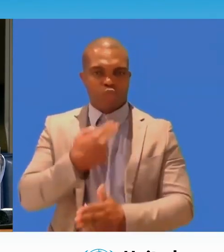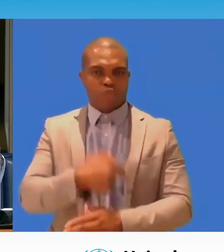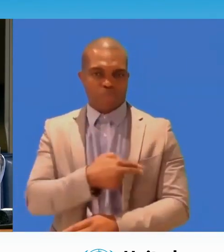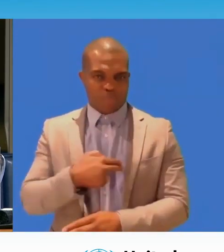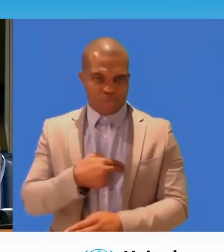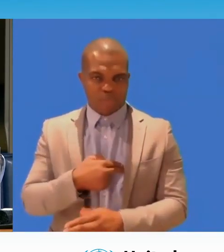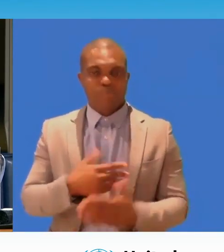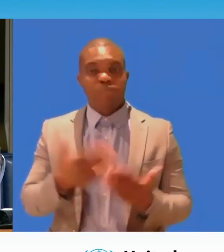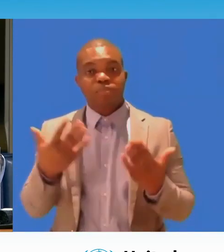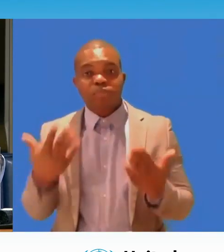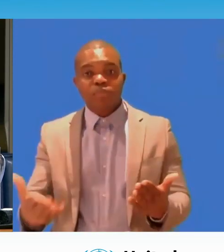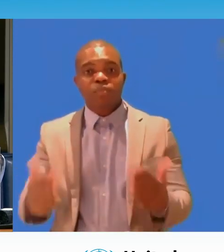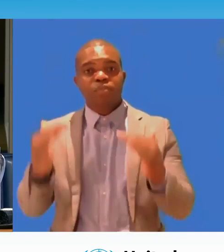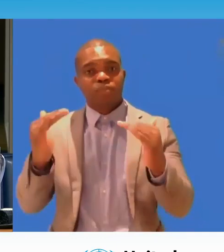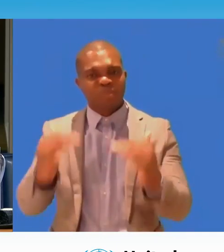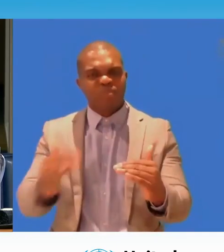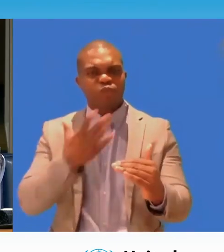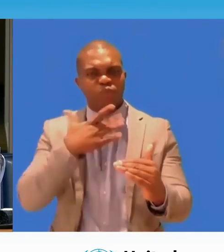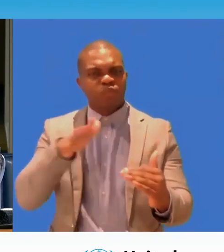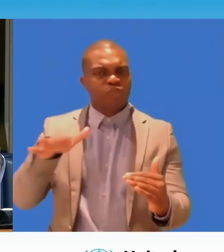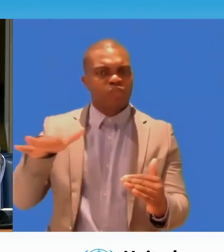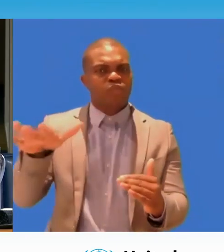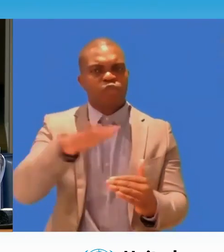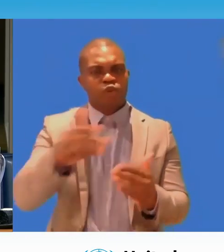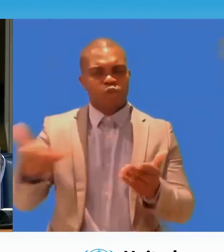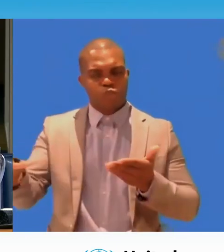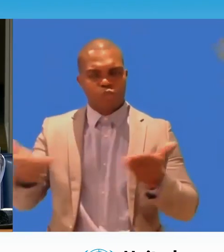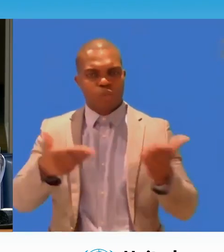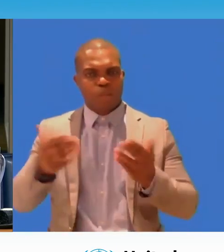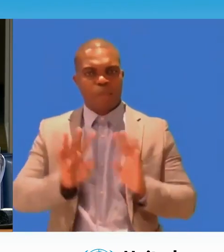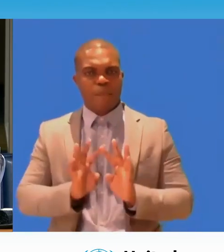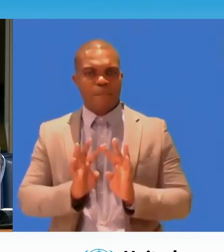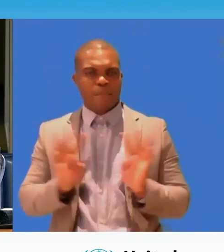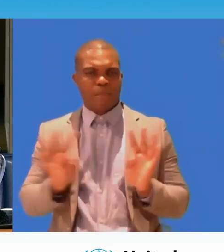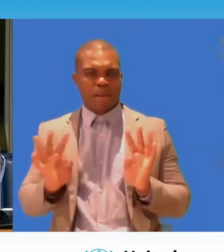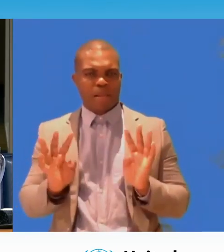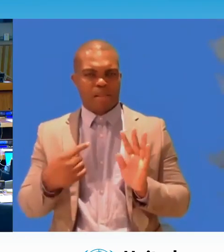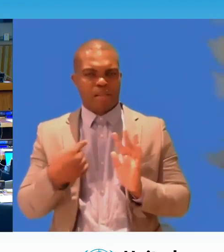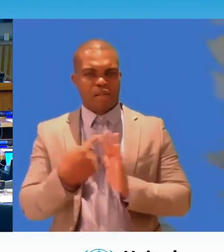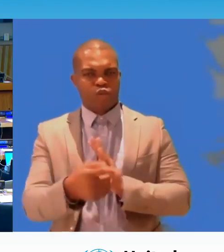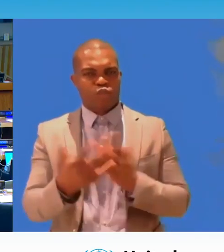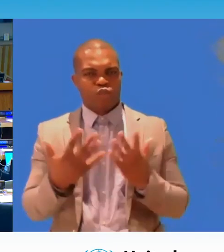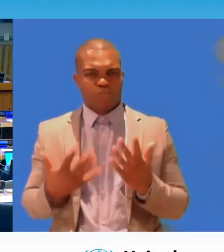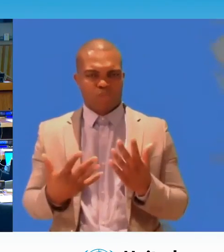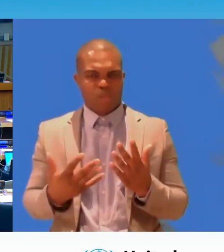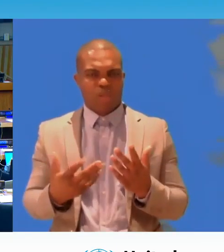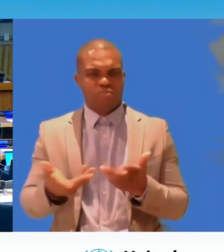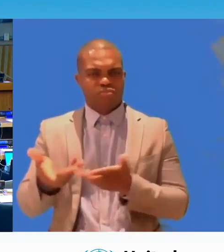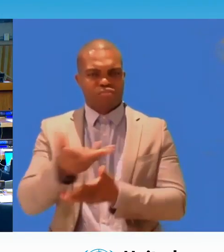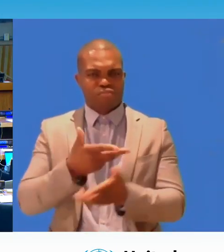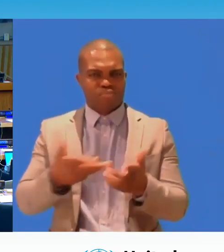for part one of the today's interactive dialogue representing the following un